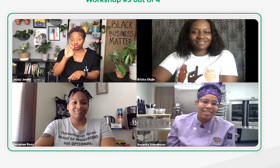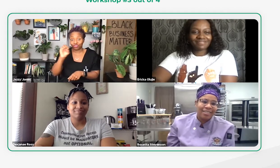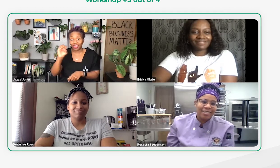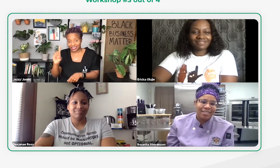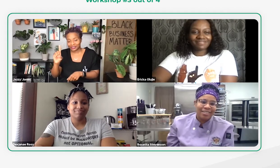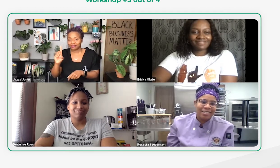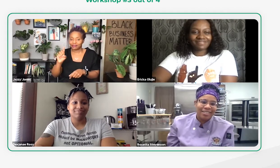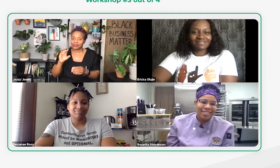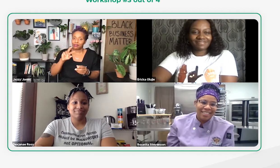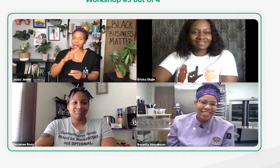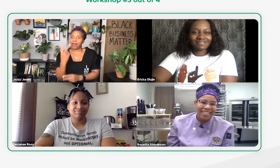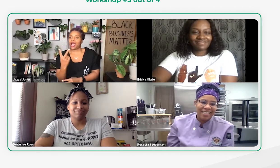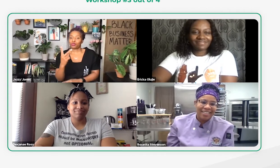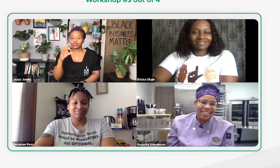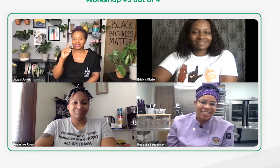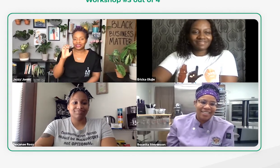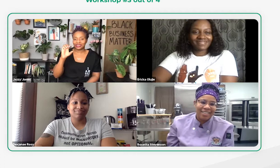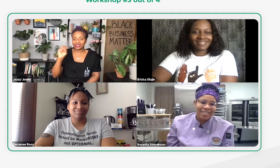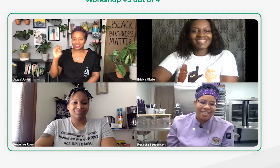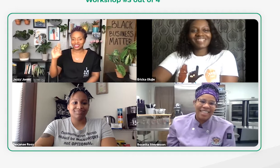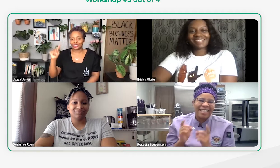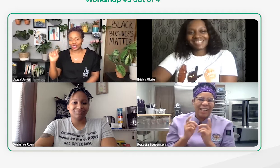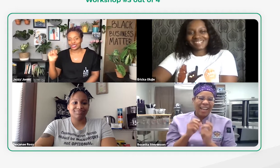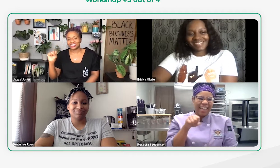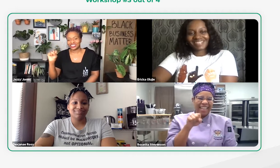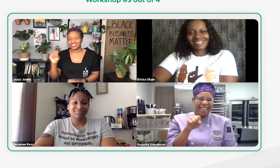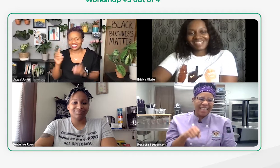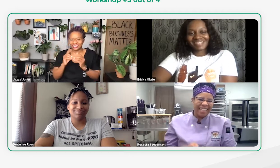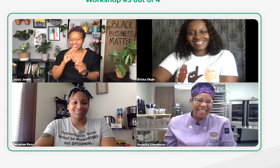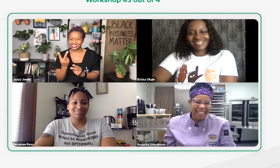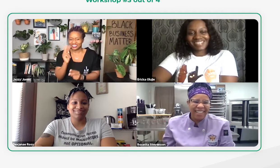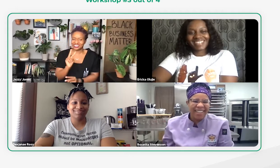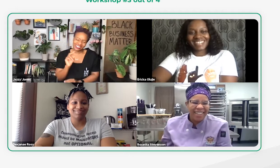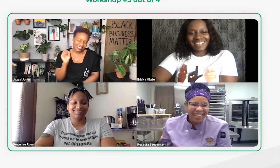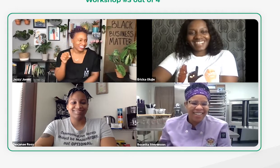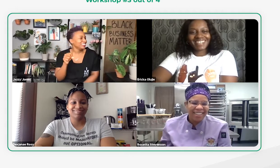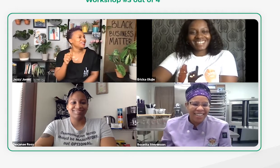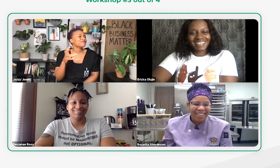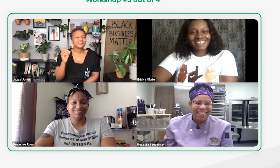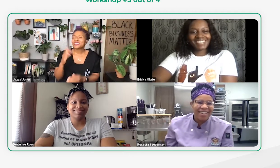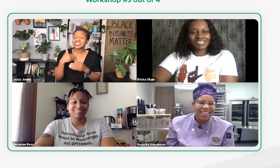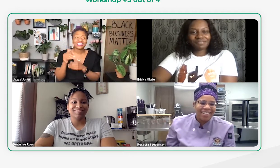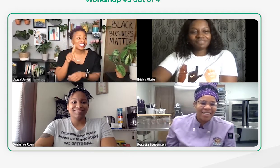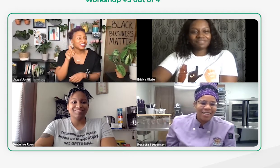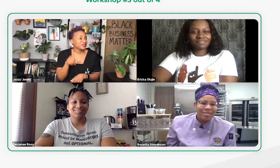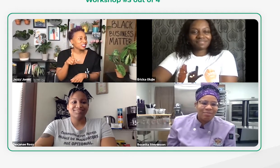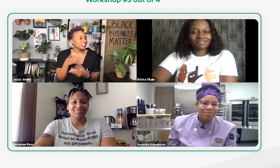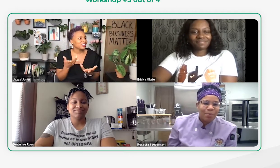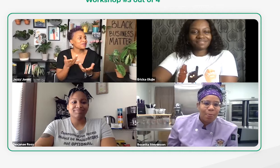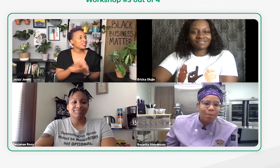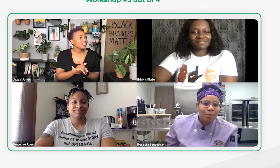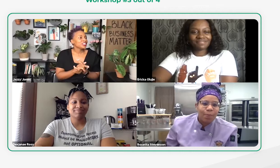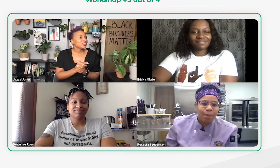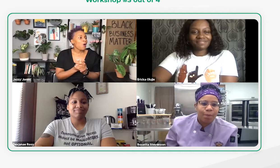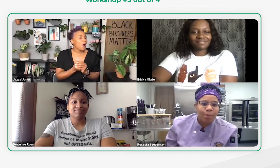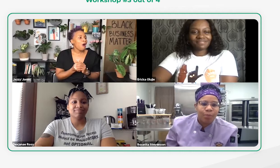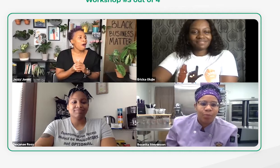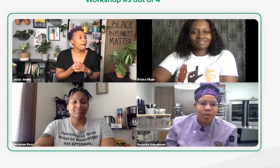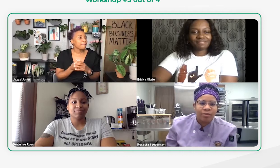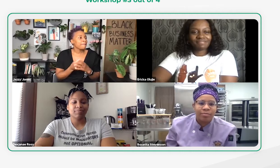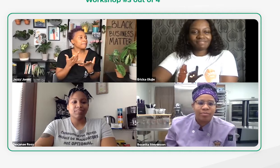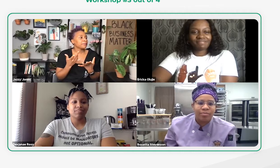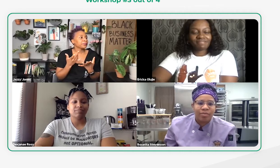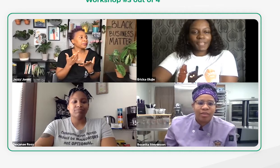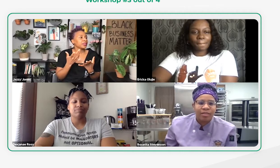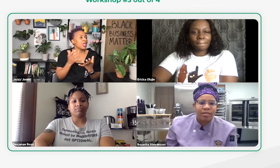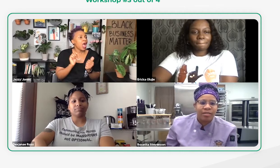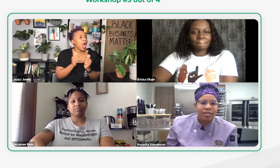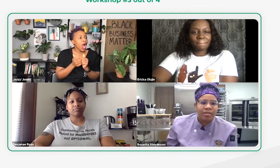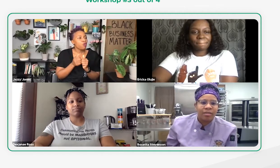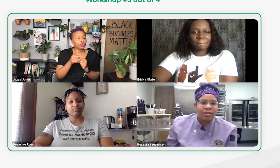Stress itself, when you look at it backwards, it's desserts. Yes the next question